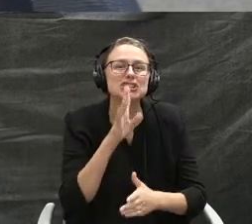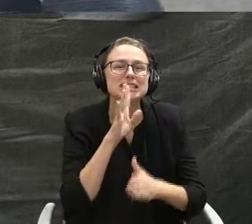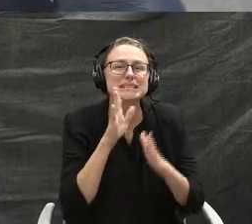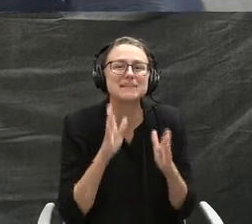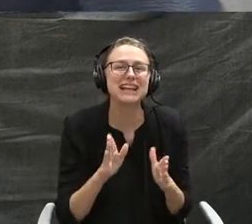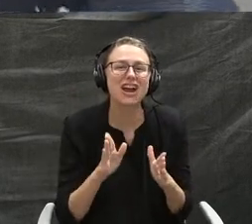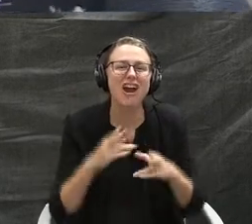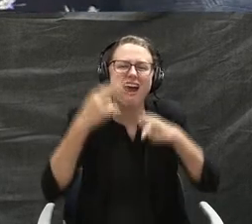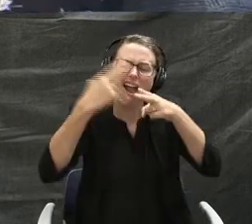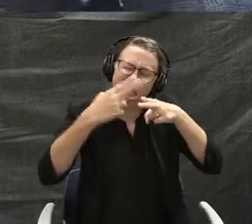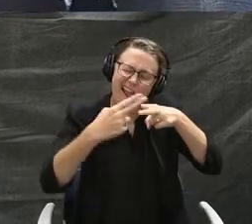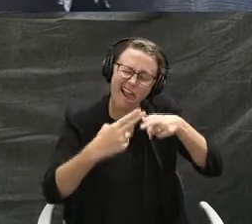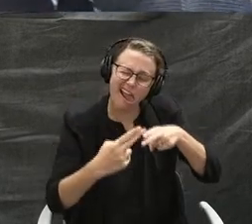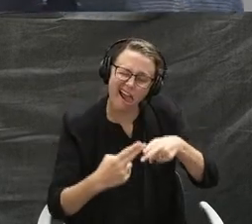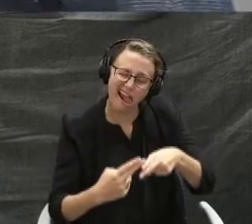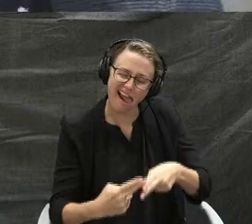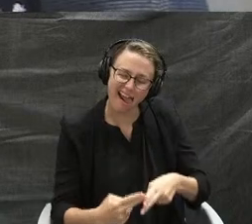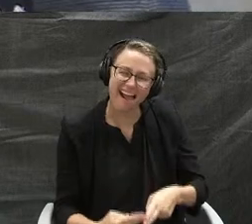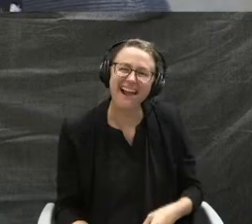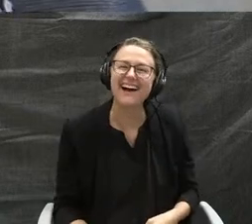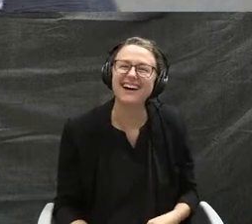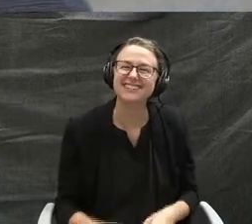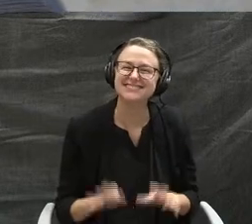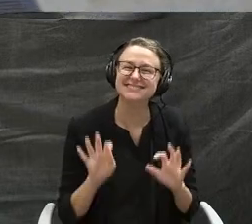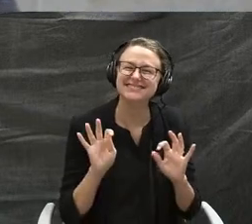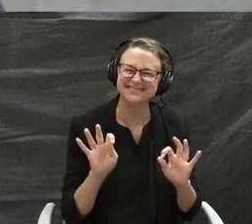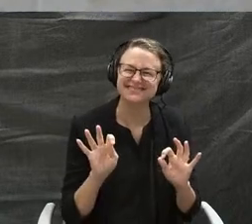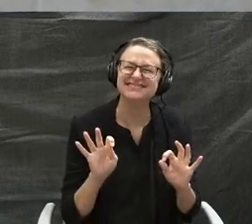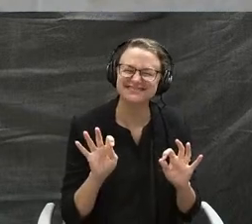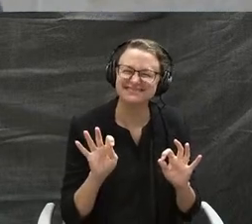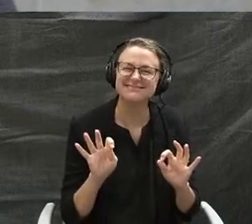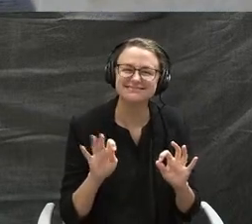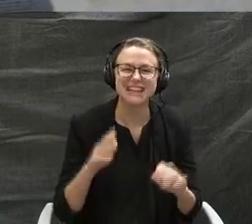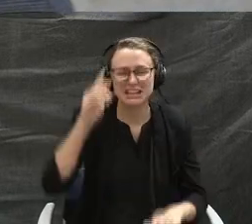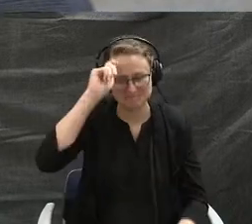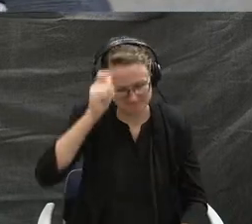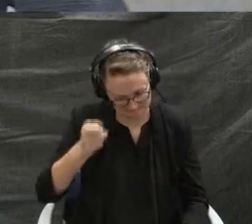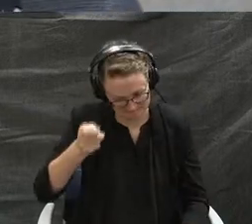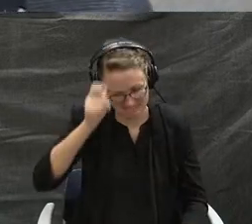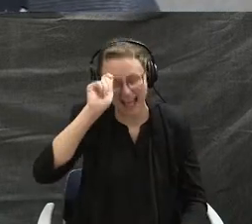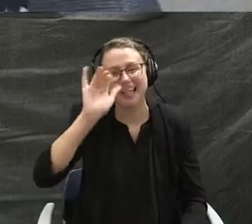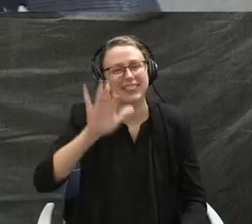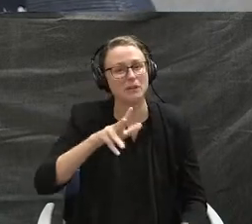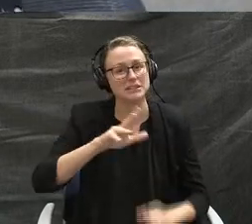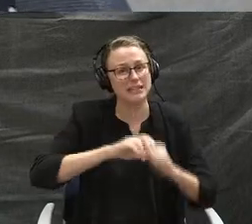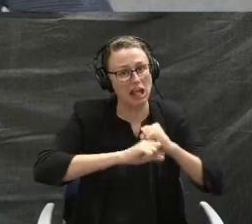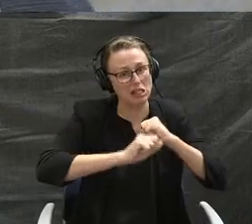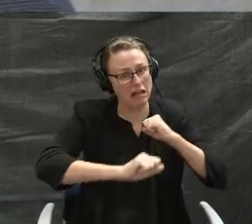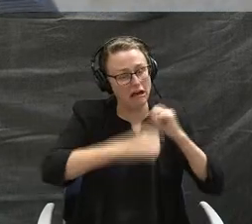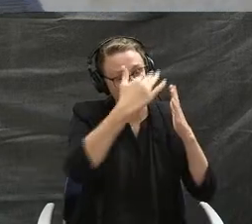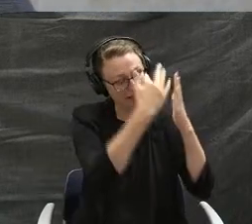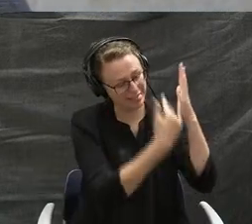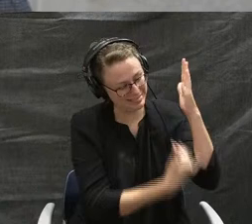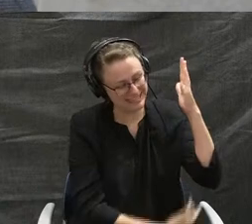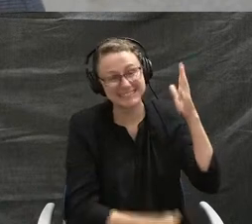can. She can read the names often graduation too. So hats off 'cause that was a long list of community comments that you